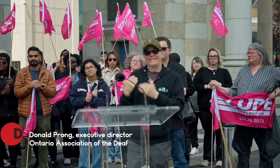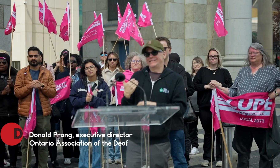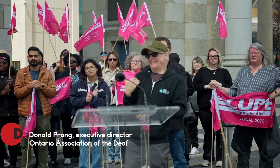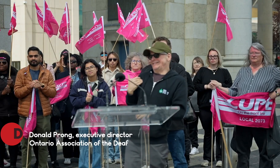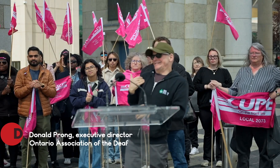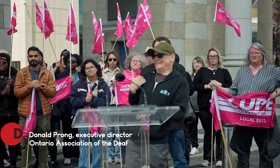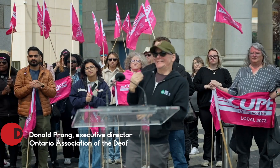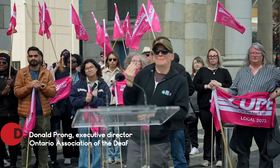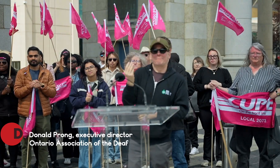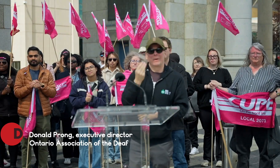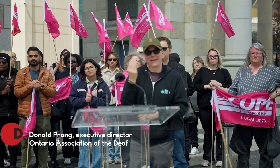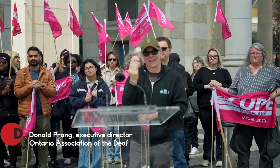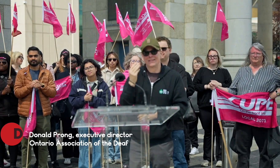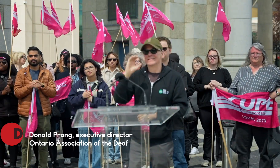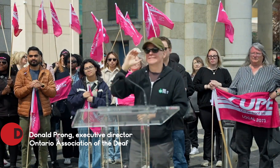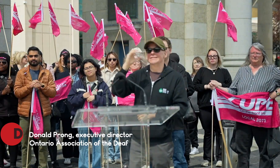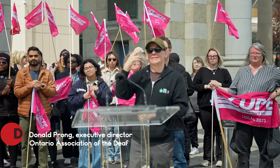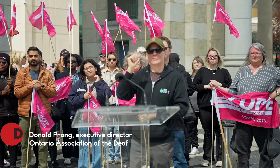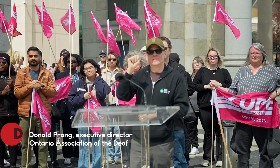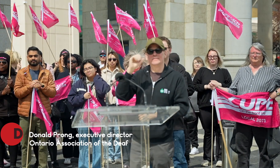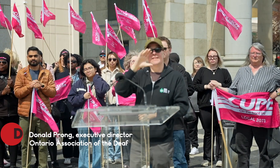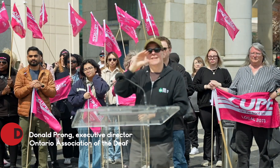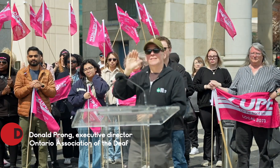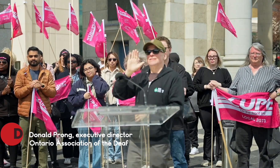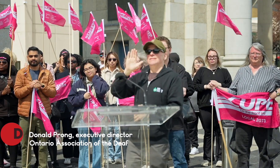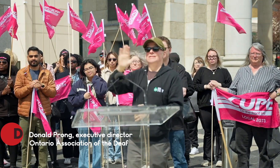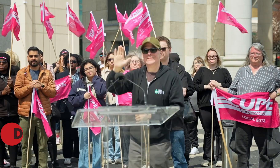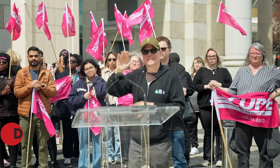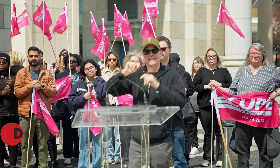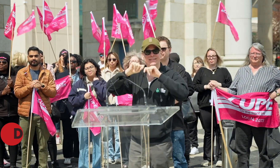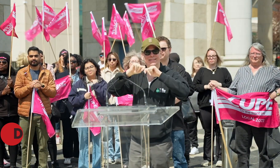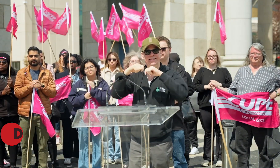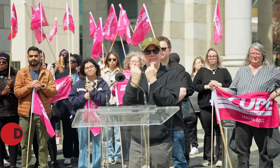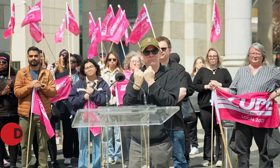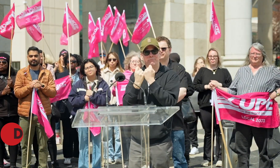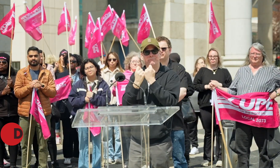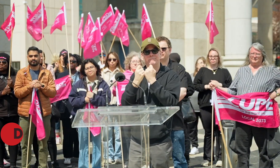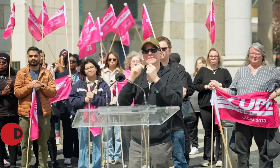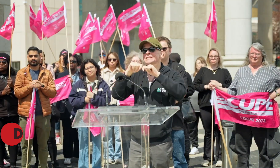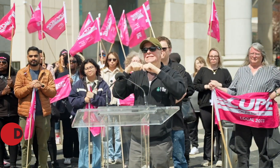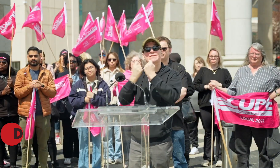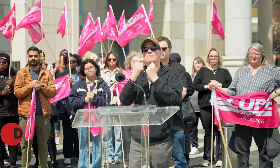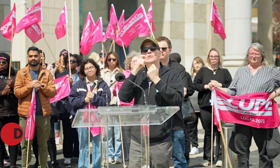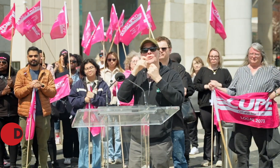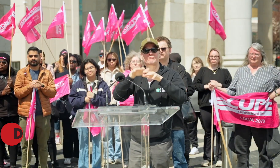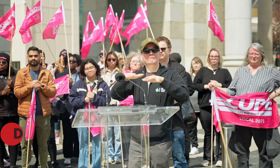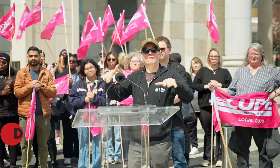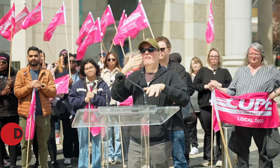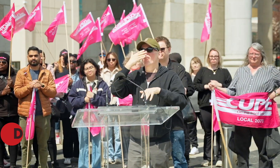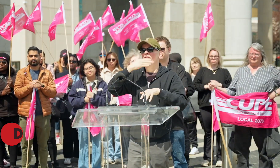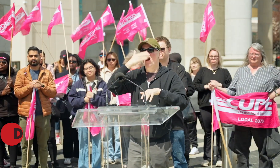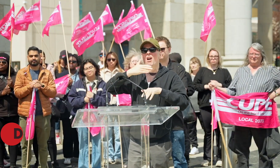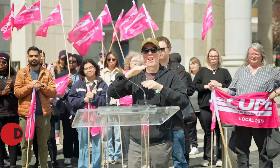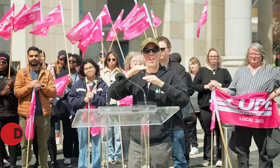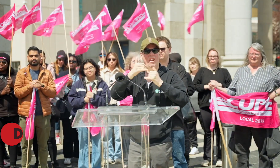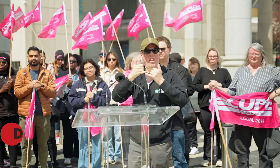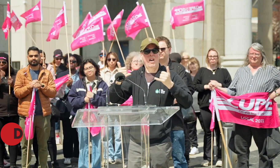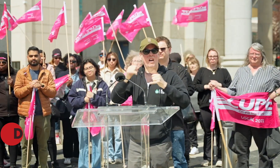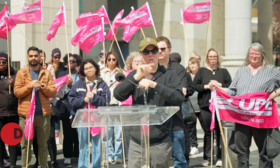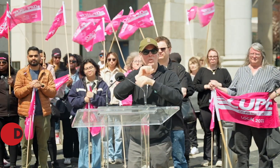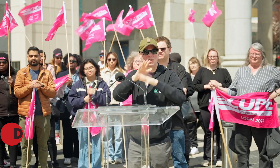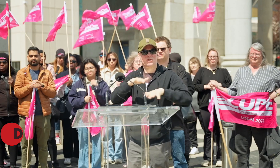Last Monday CHS and its team - front line workers - apparently could not come